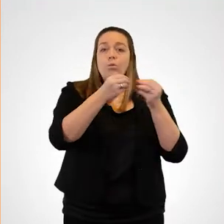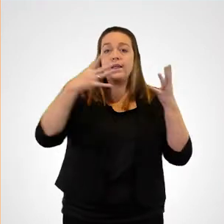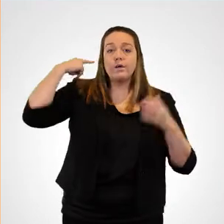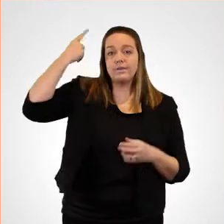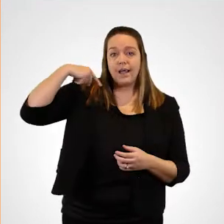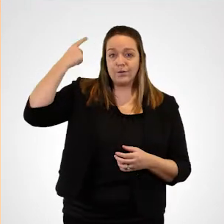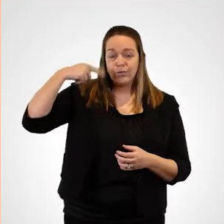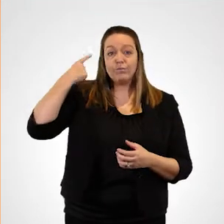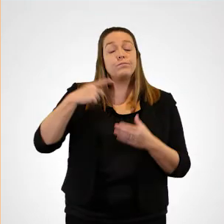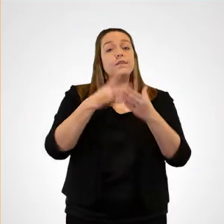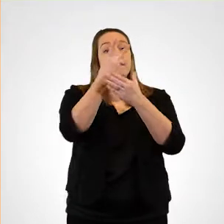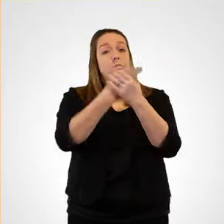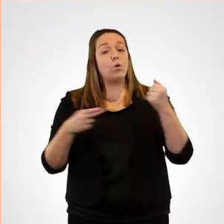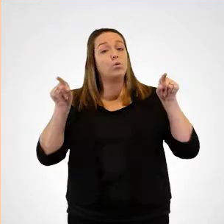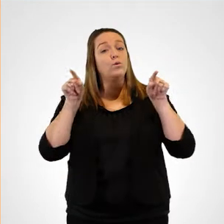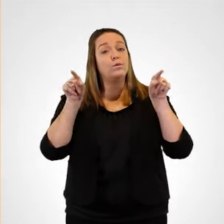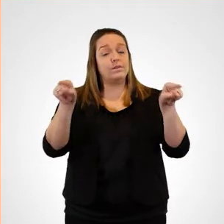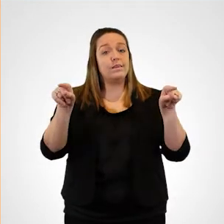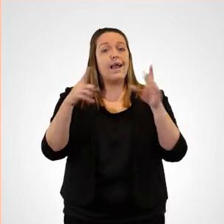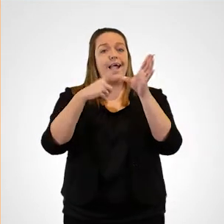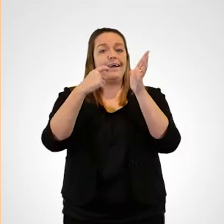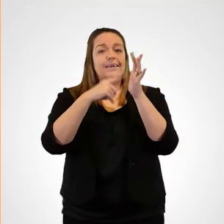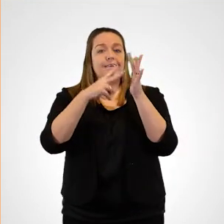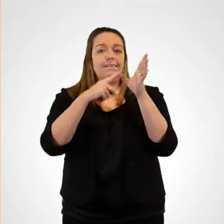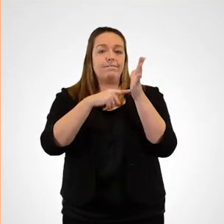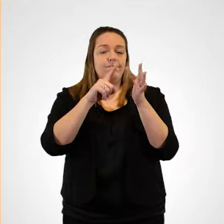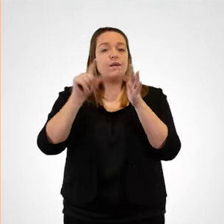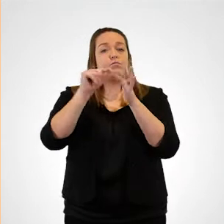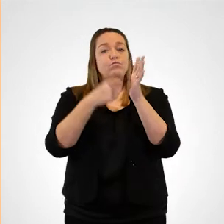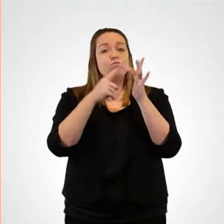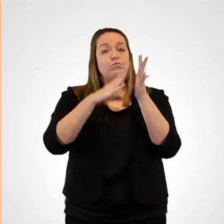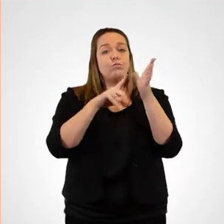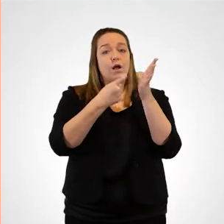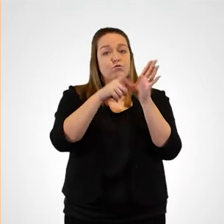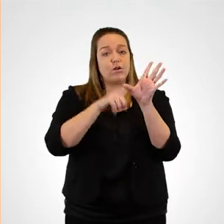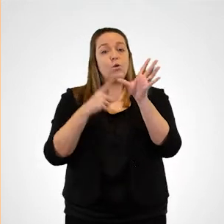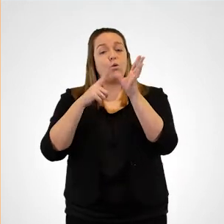because both of these activated the primary auditory cortex